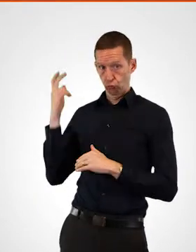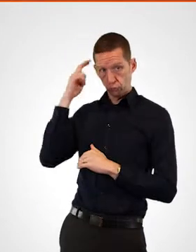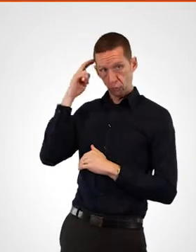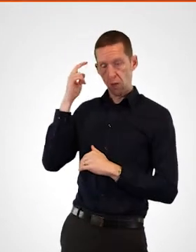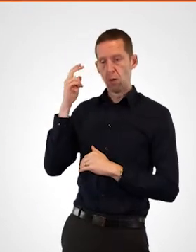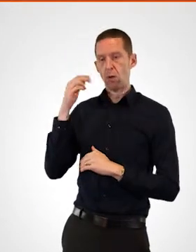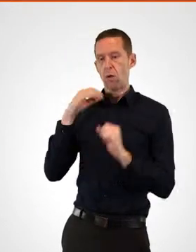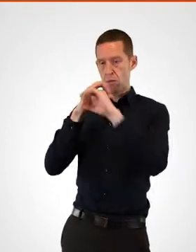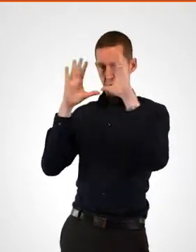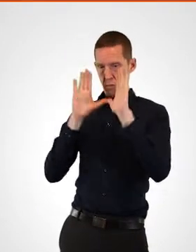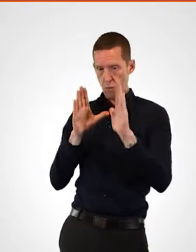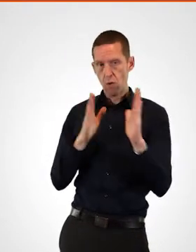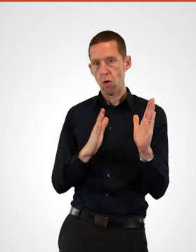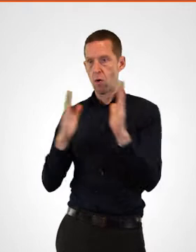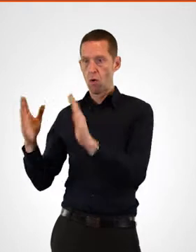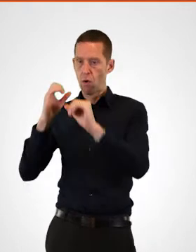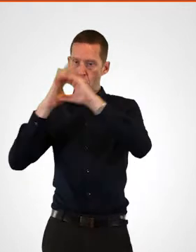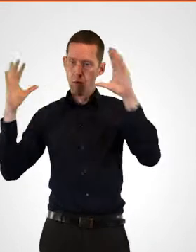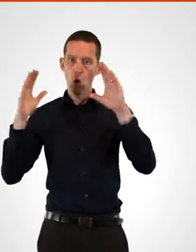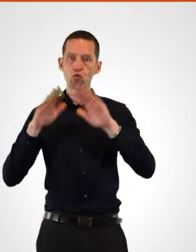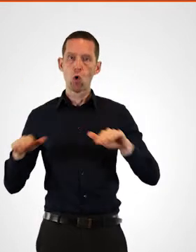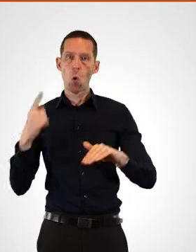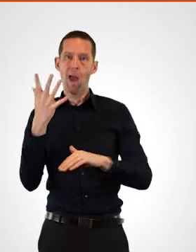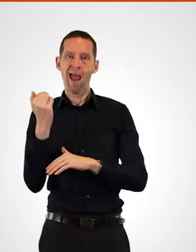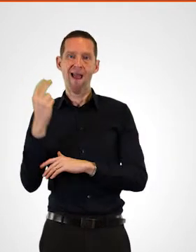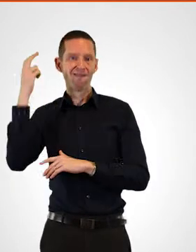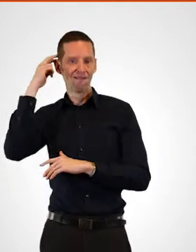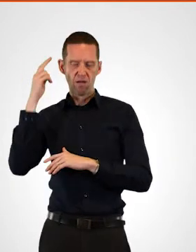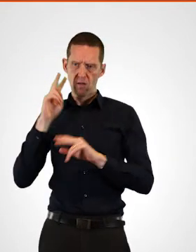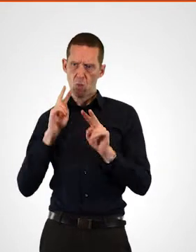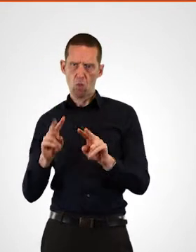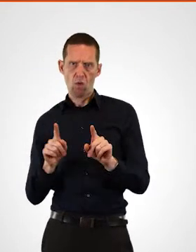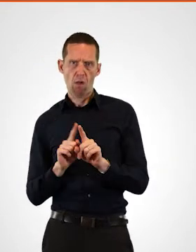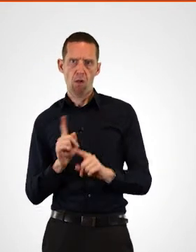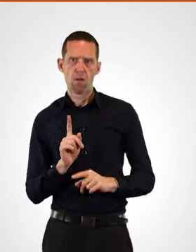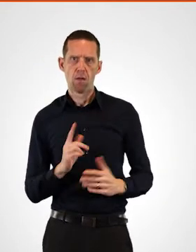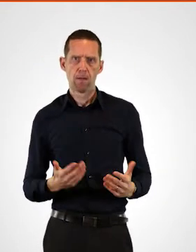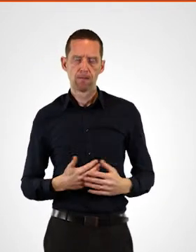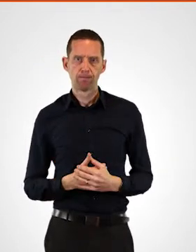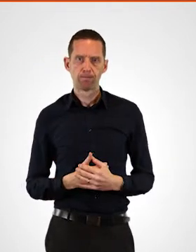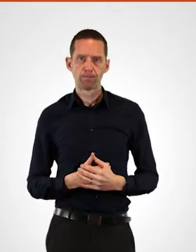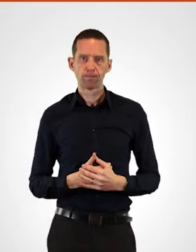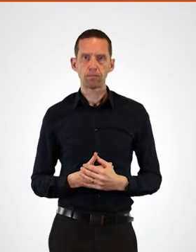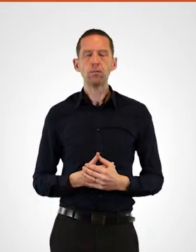what was it going to look like when you looked at children who had implants? So what the researchers did was to do the same thing